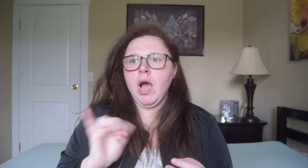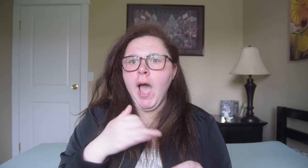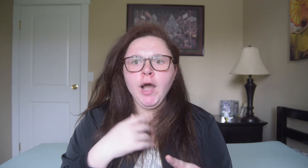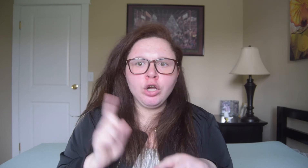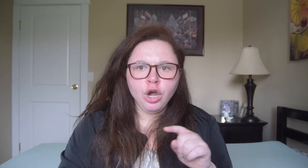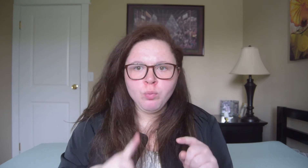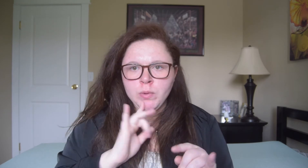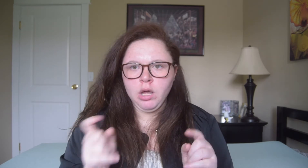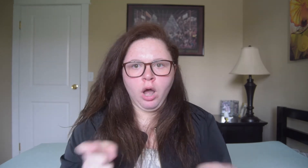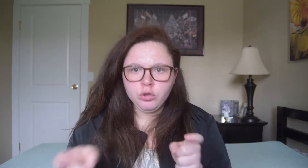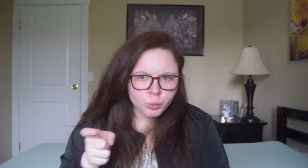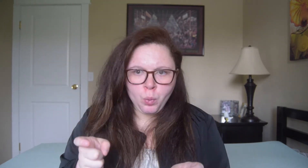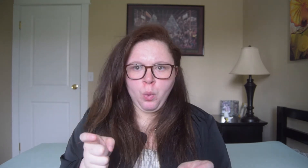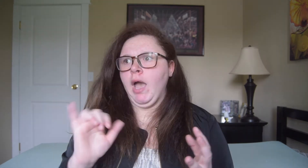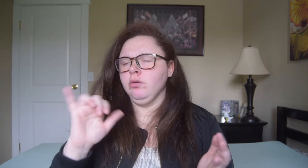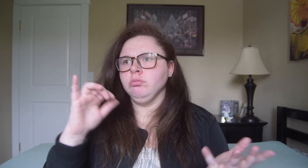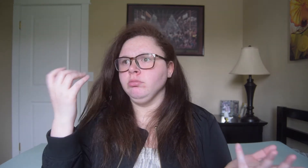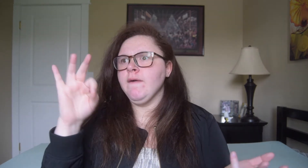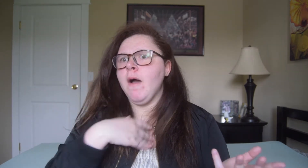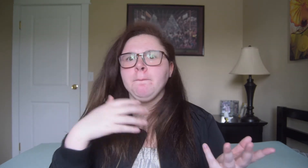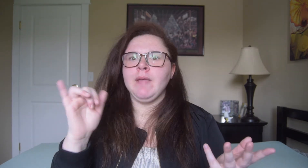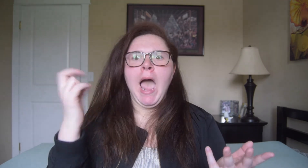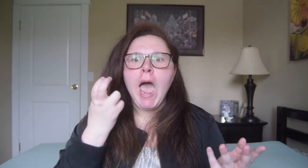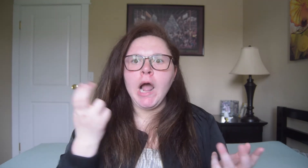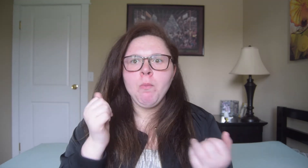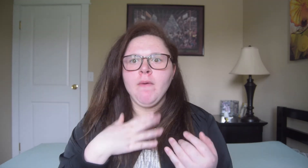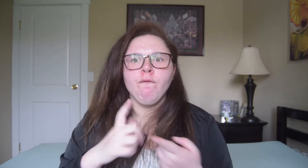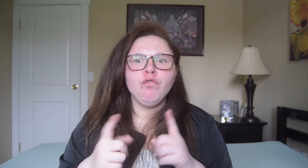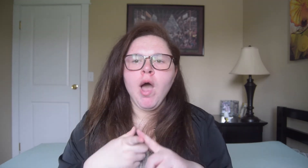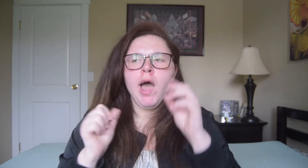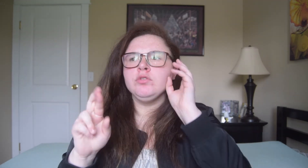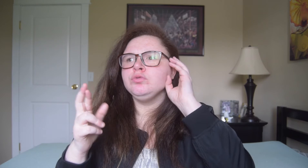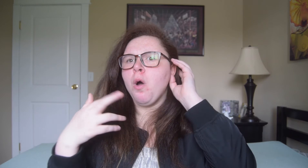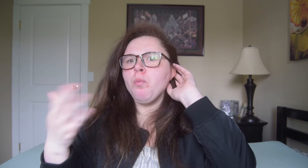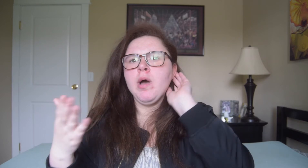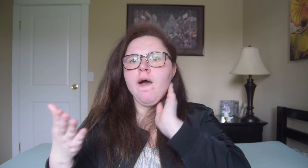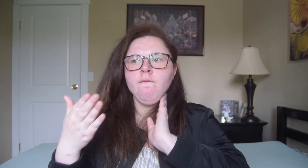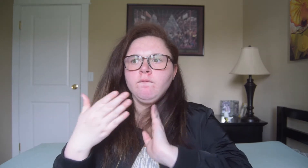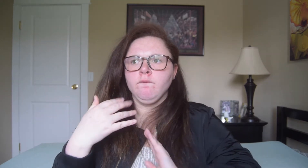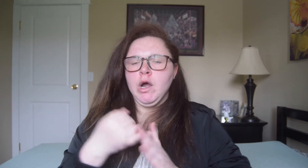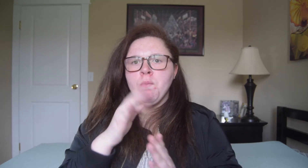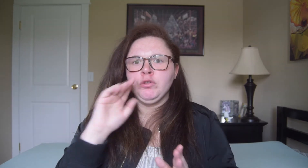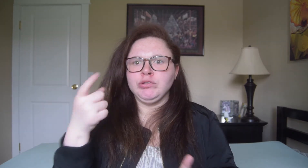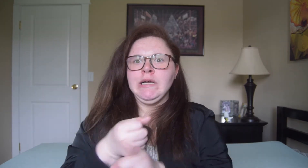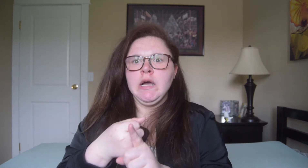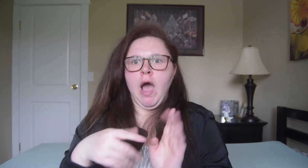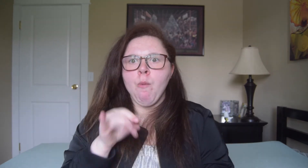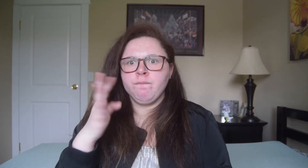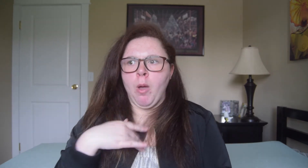Like I couldn't really control Like when I'm hanging out with friends or whatever, it would hit me out of the blue